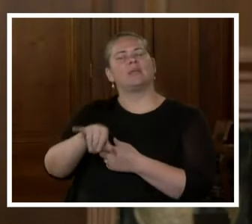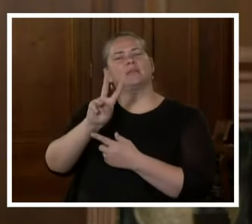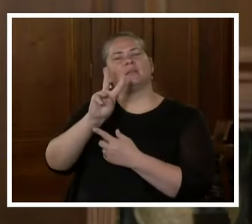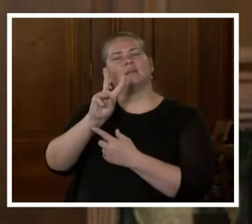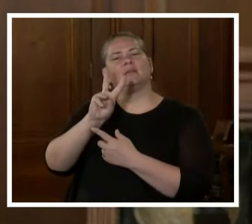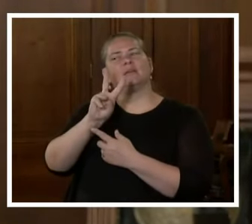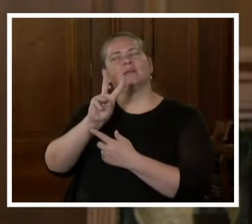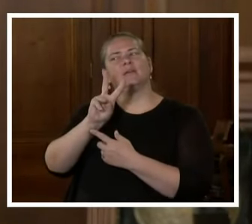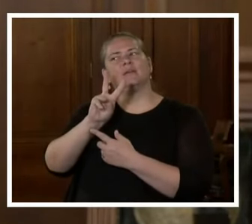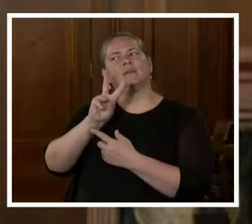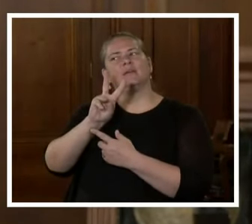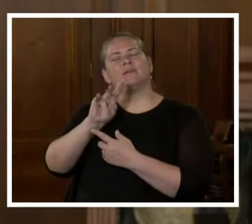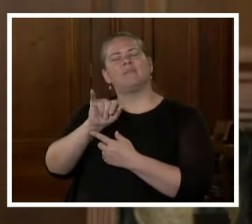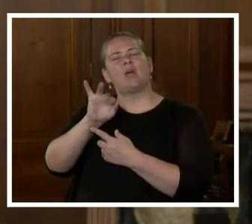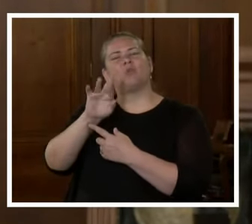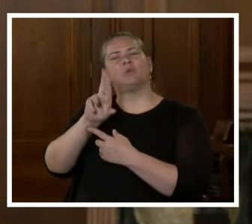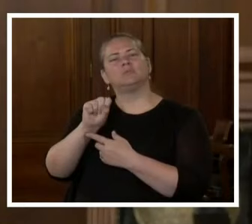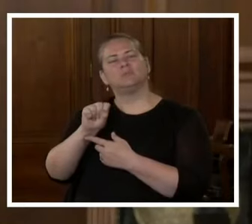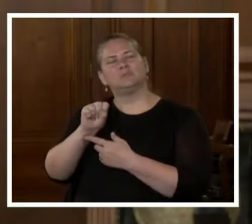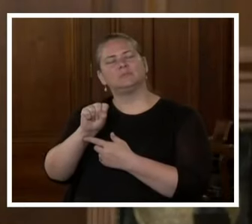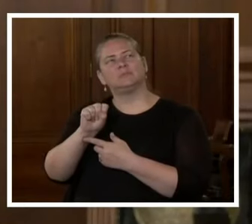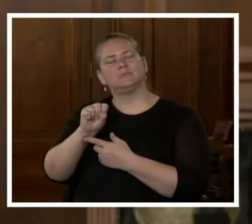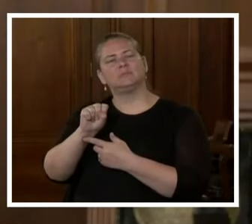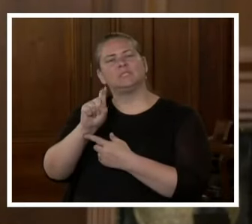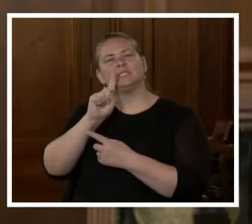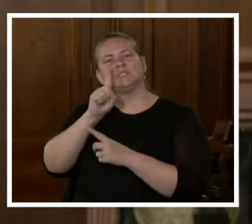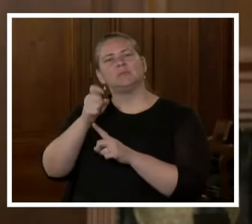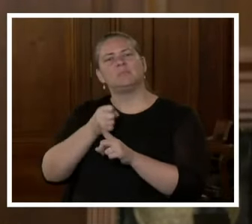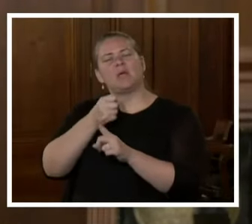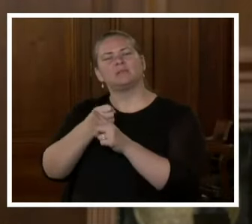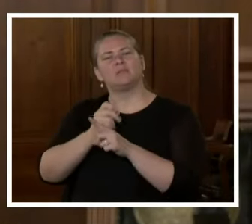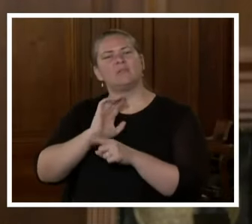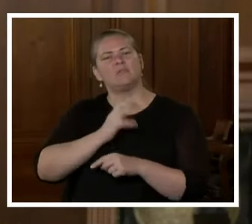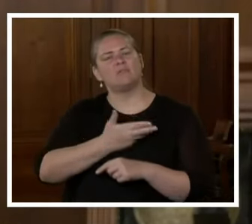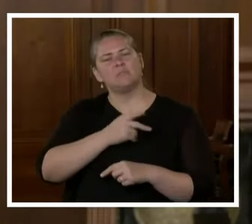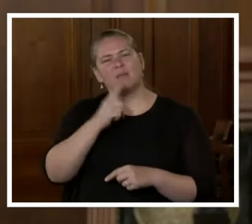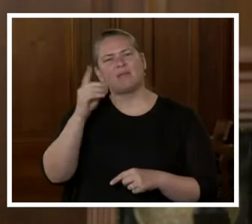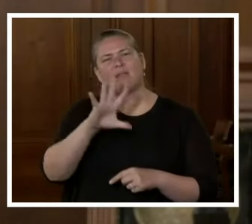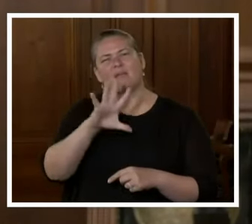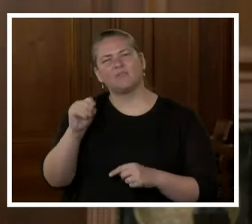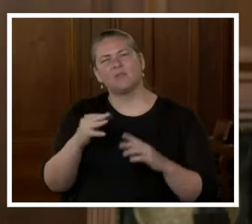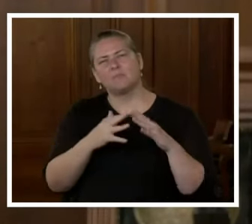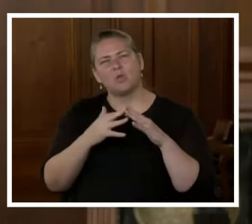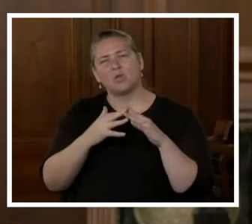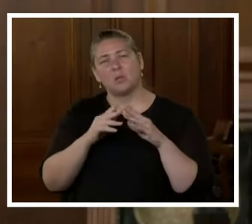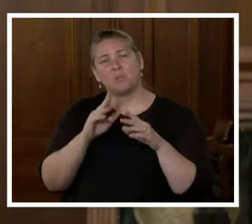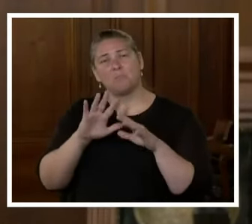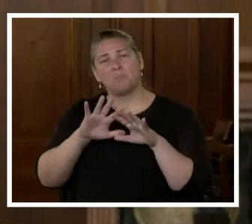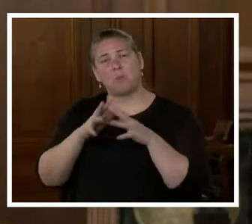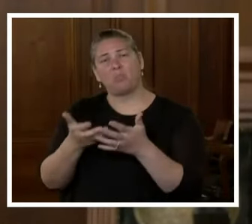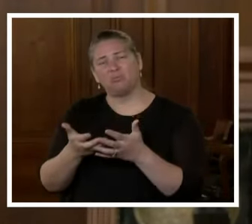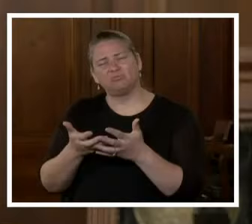EVERY SPEAKER TALKED ABOUT THE